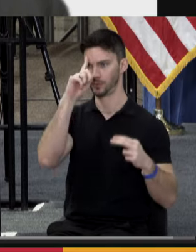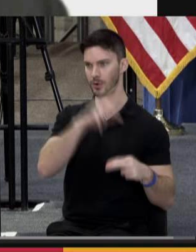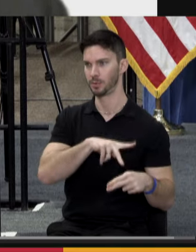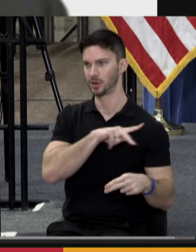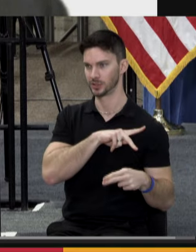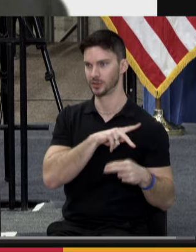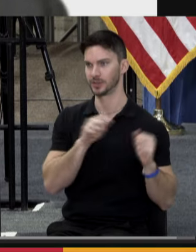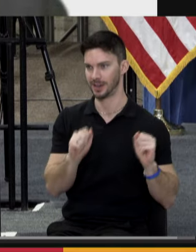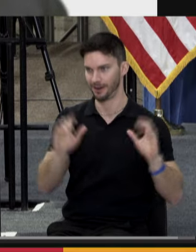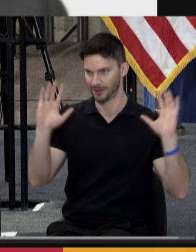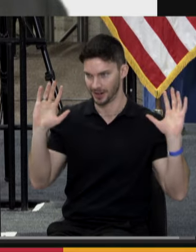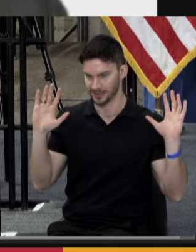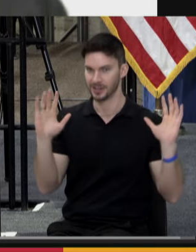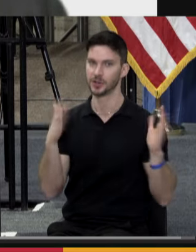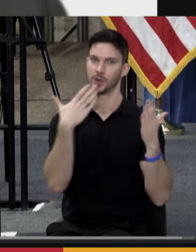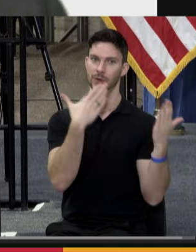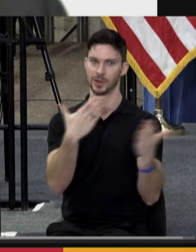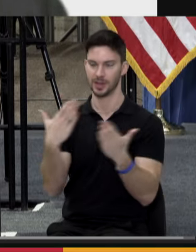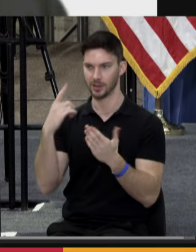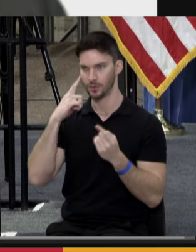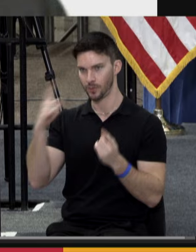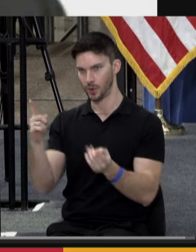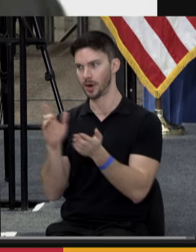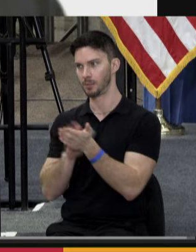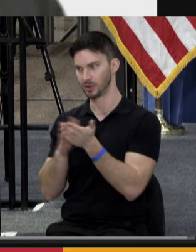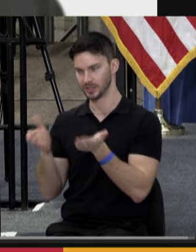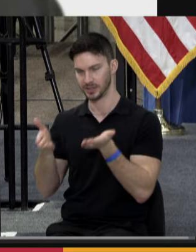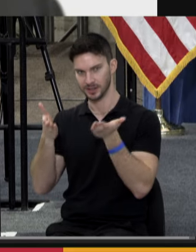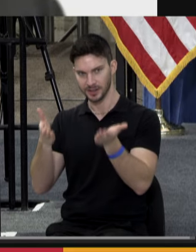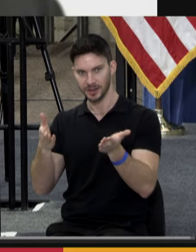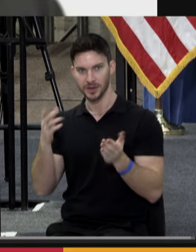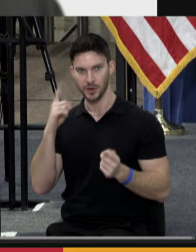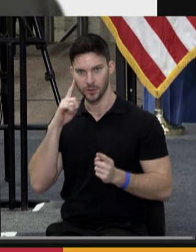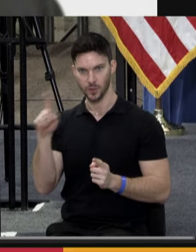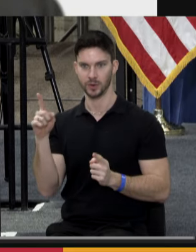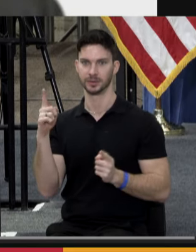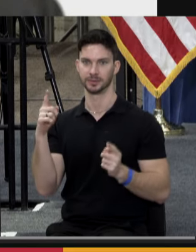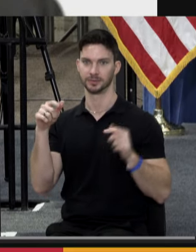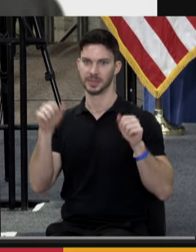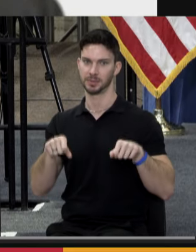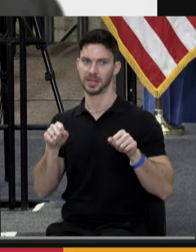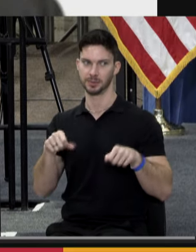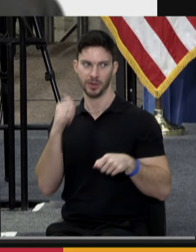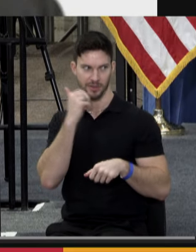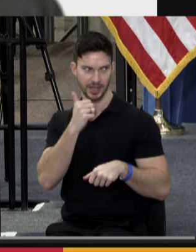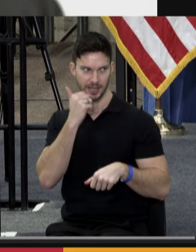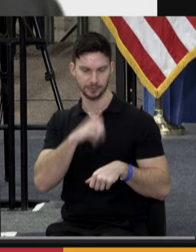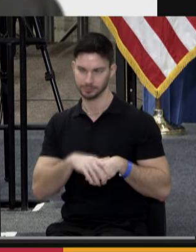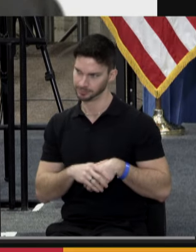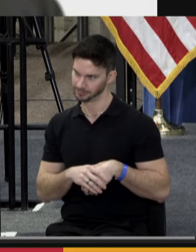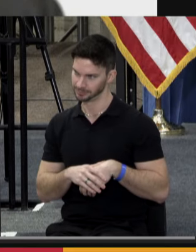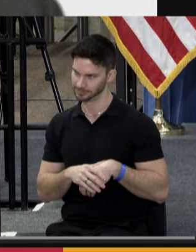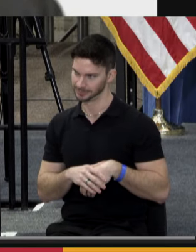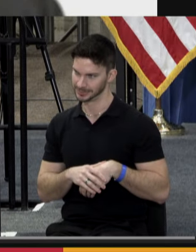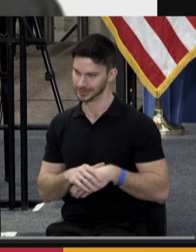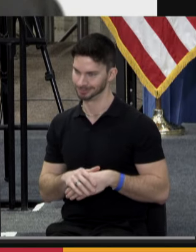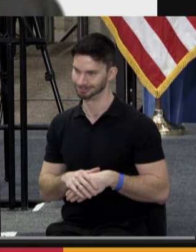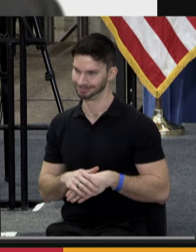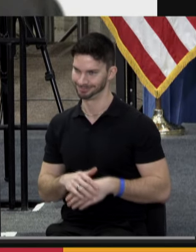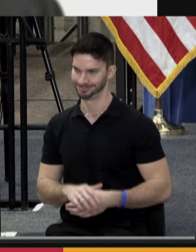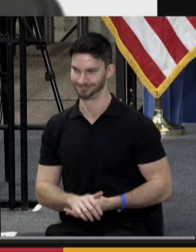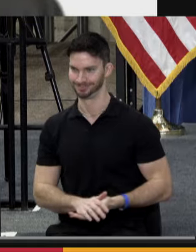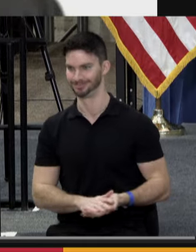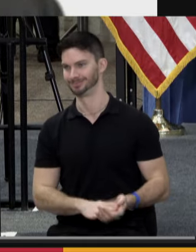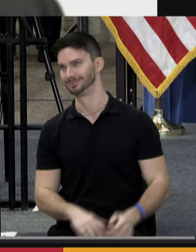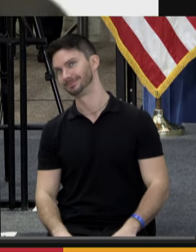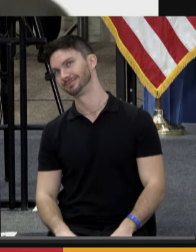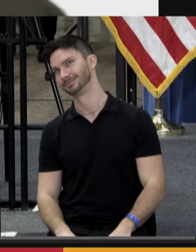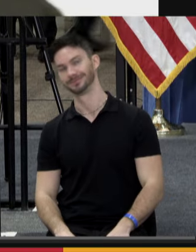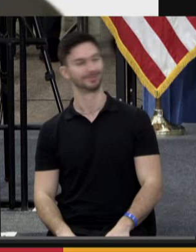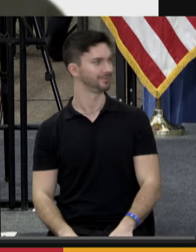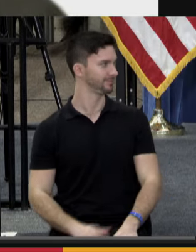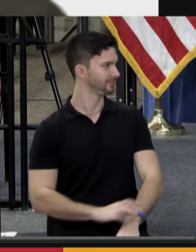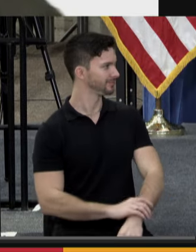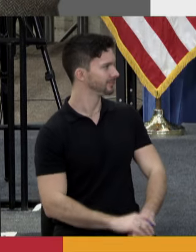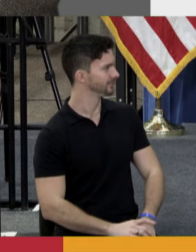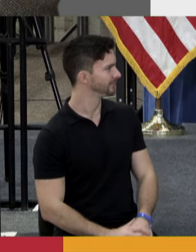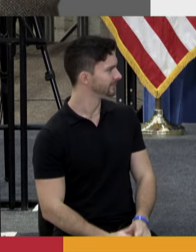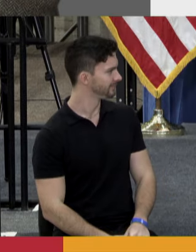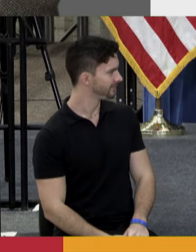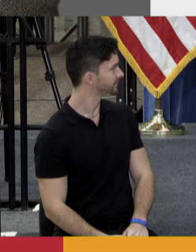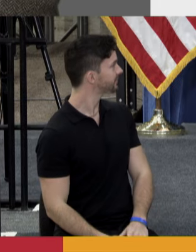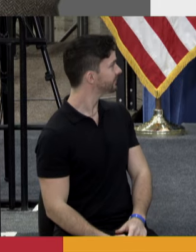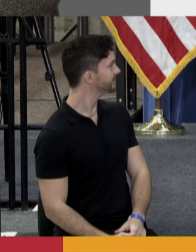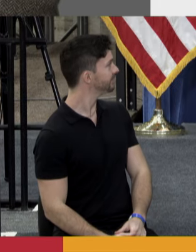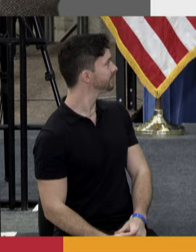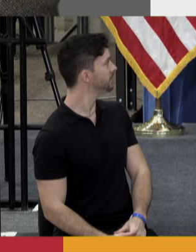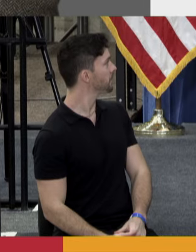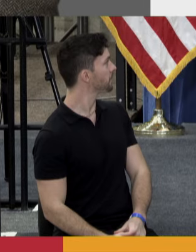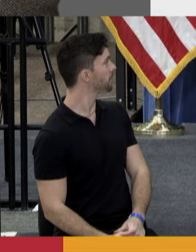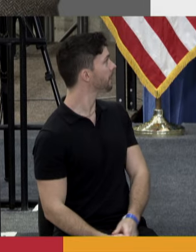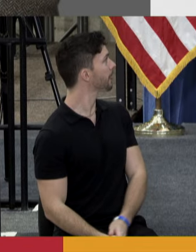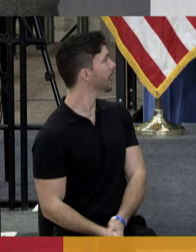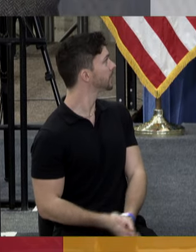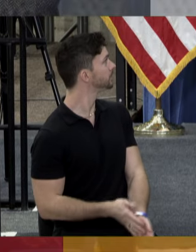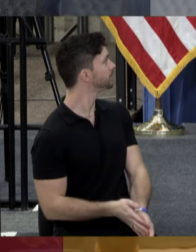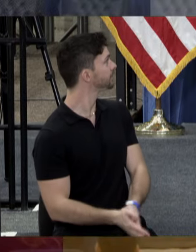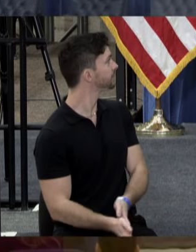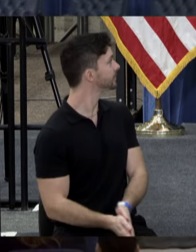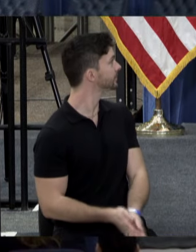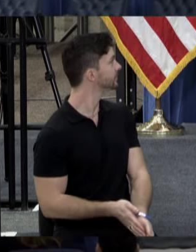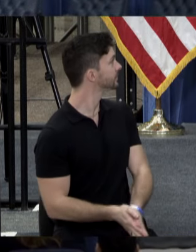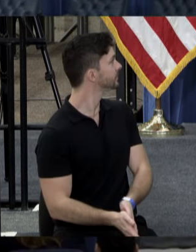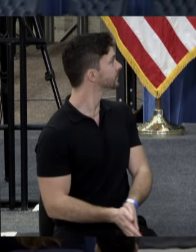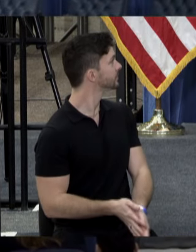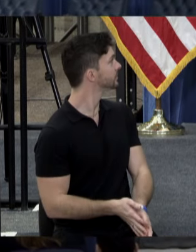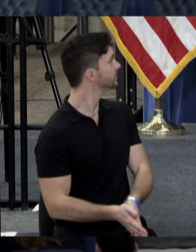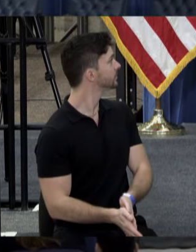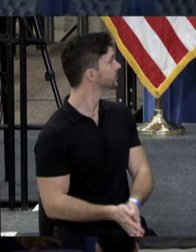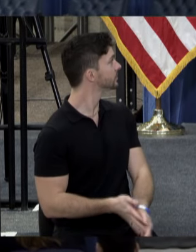and uplifting direct support professionals who make community living possible every day.